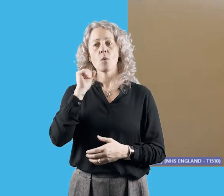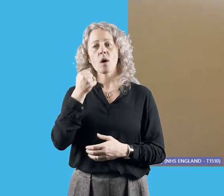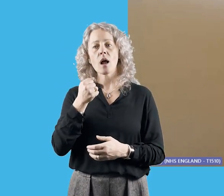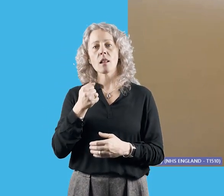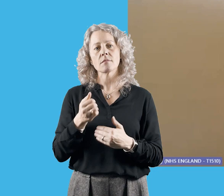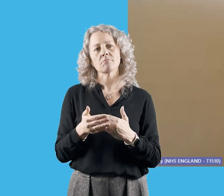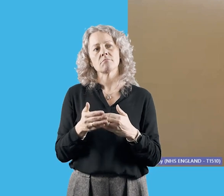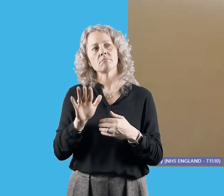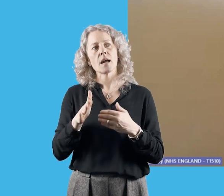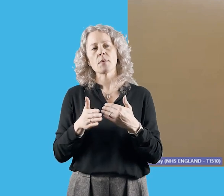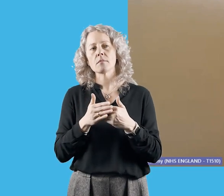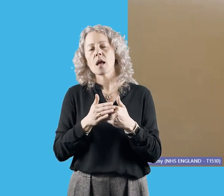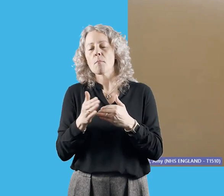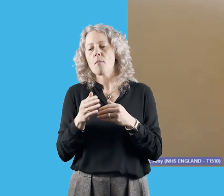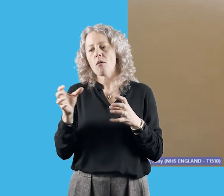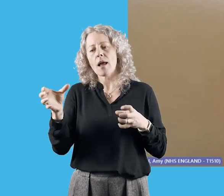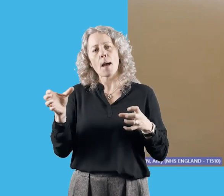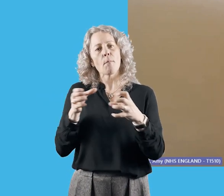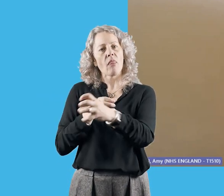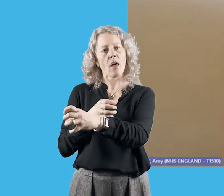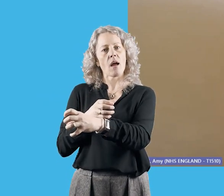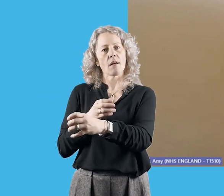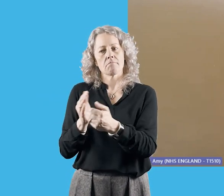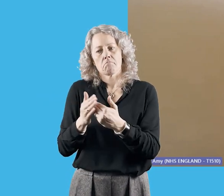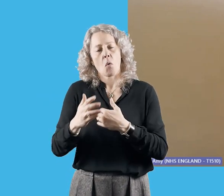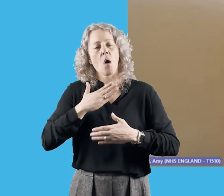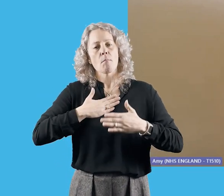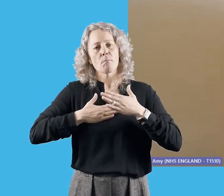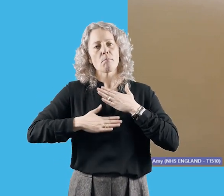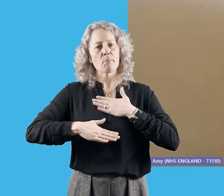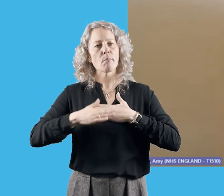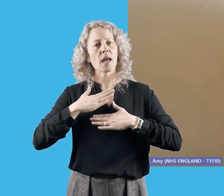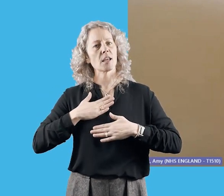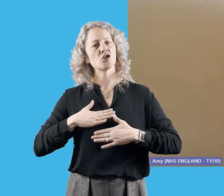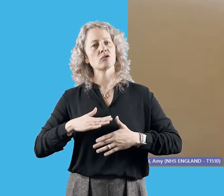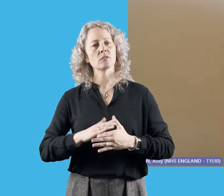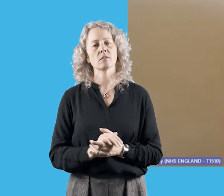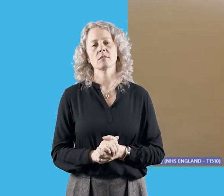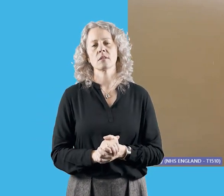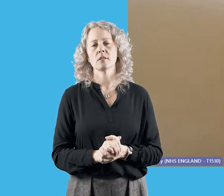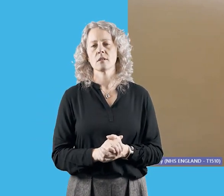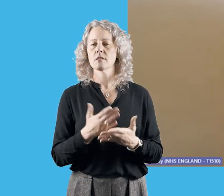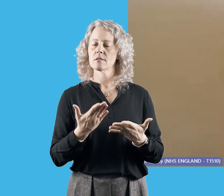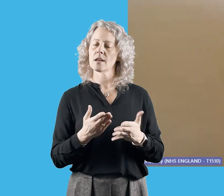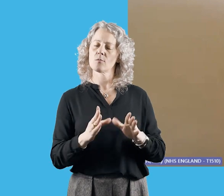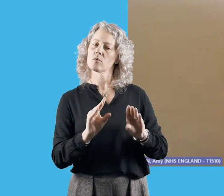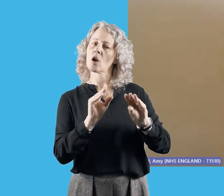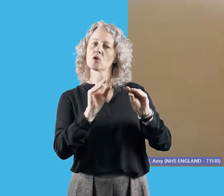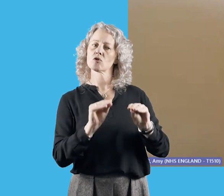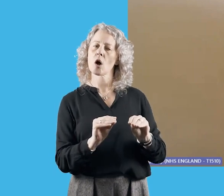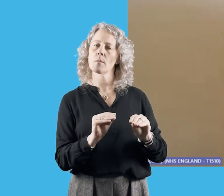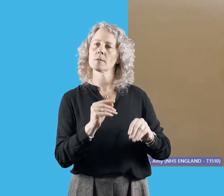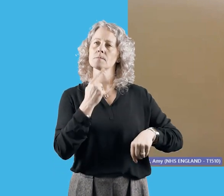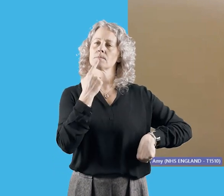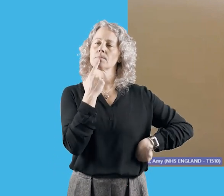people and have a bit more empathy and a bit more patience and to really stop and think about